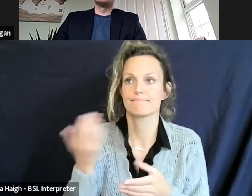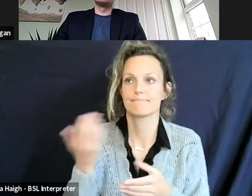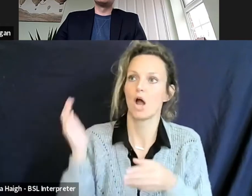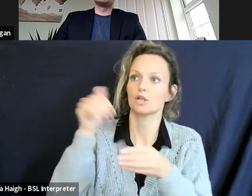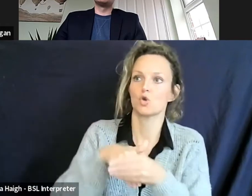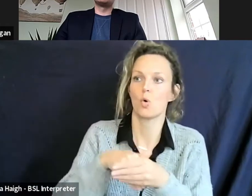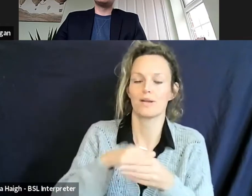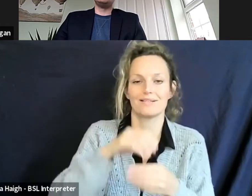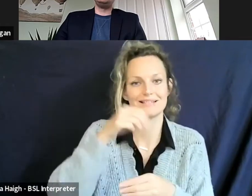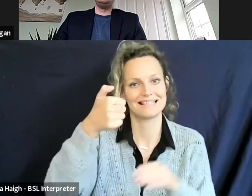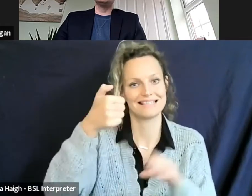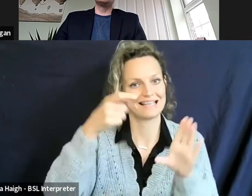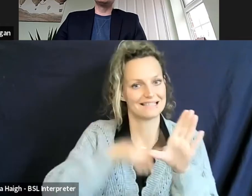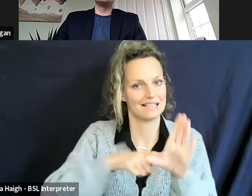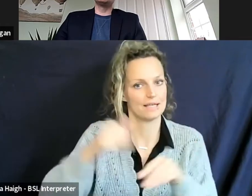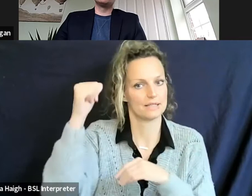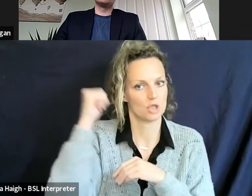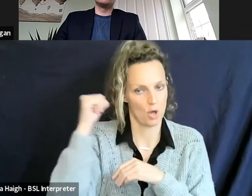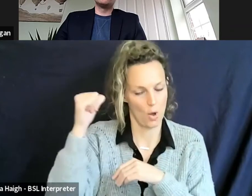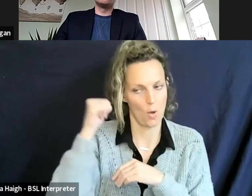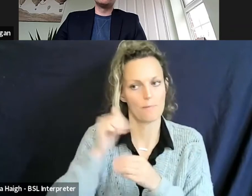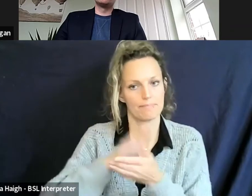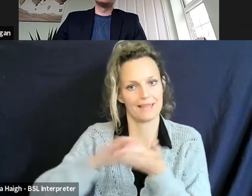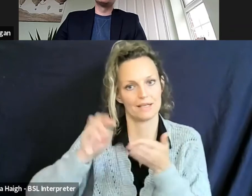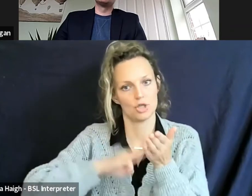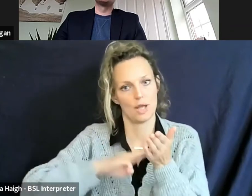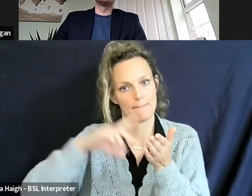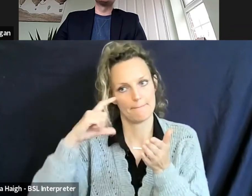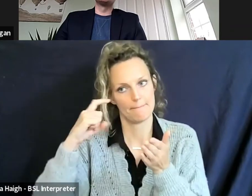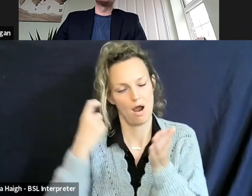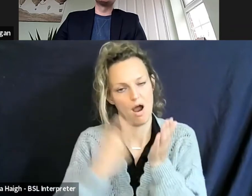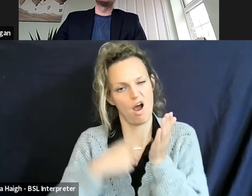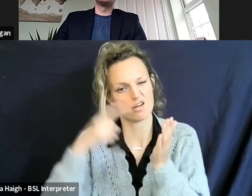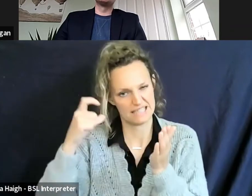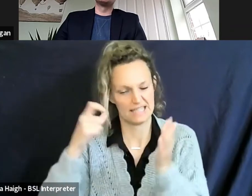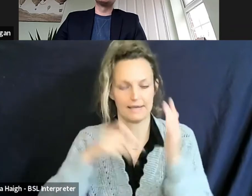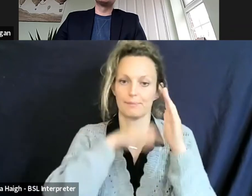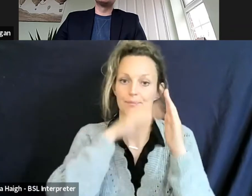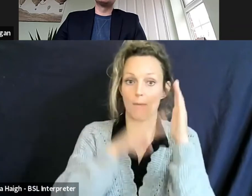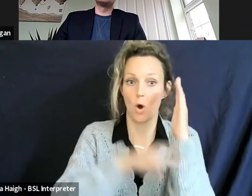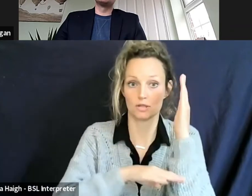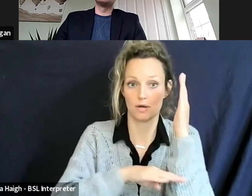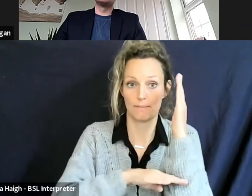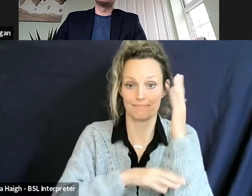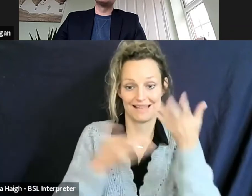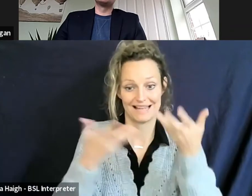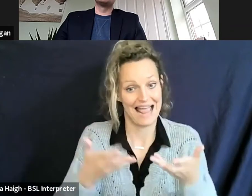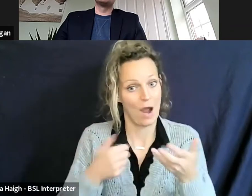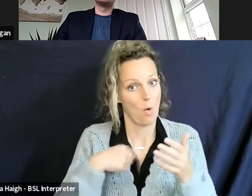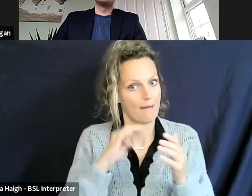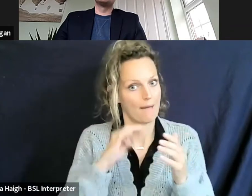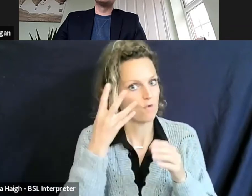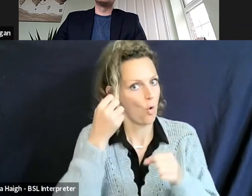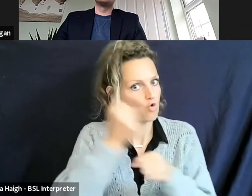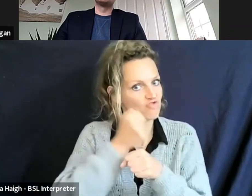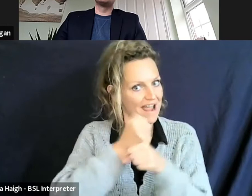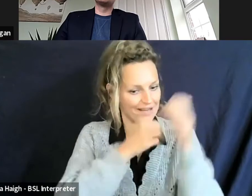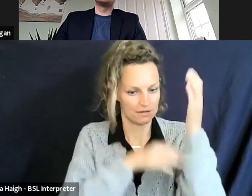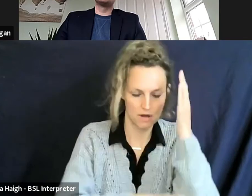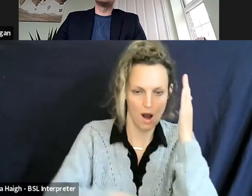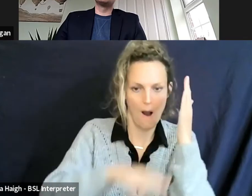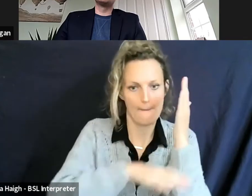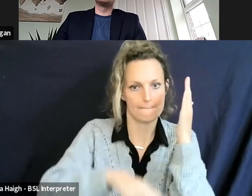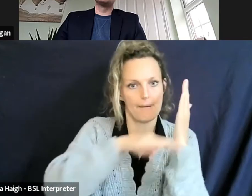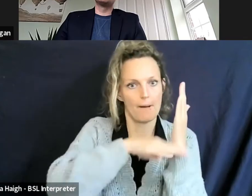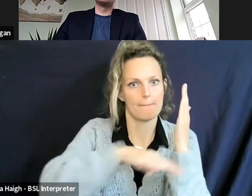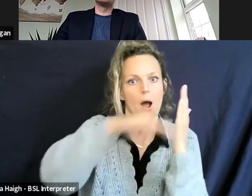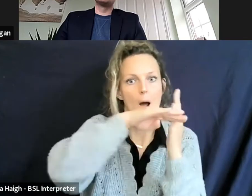Again, I was totally wrong about that as well.